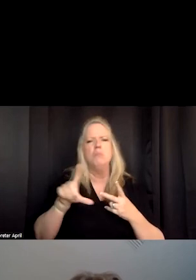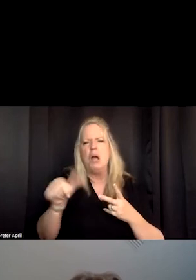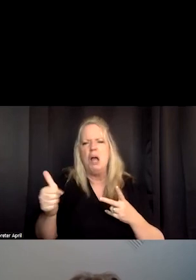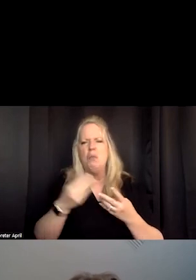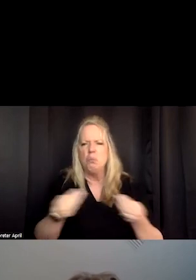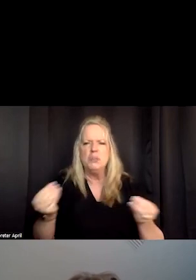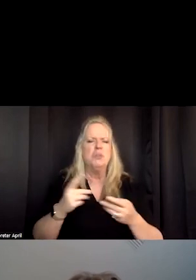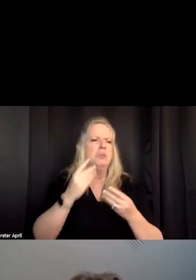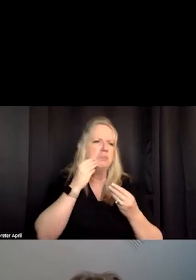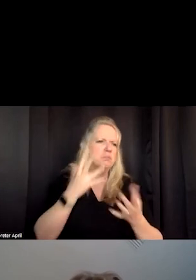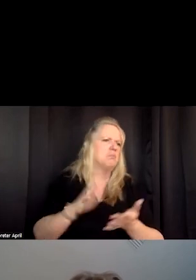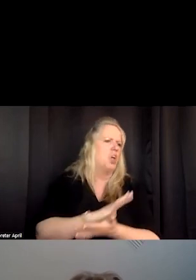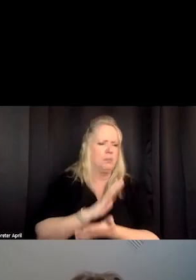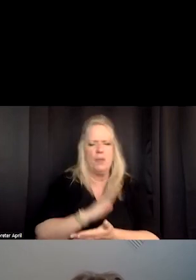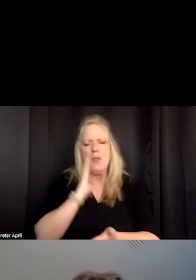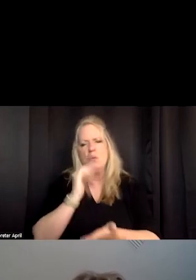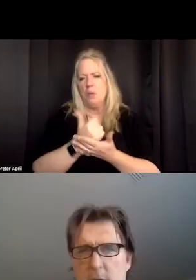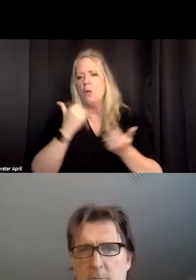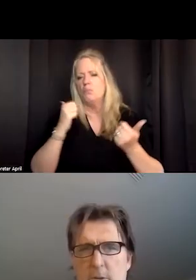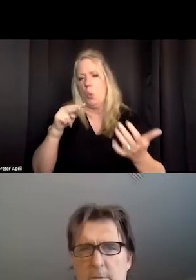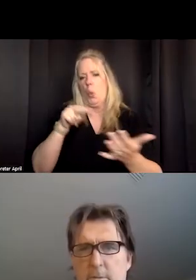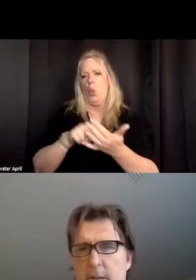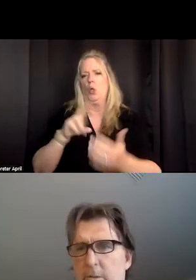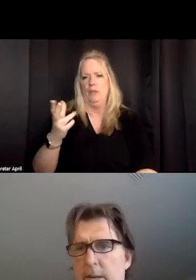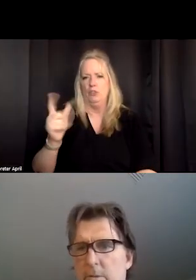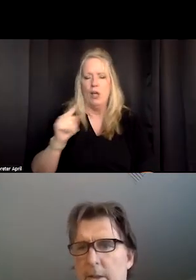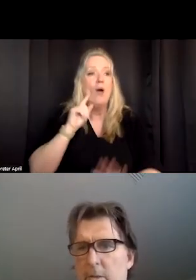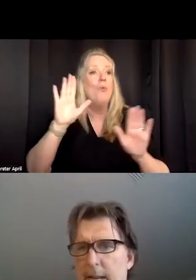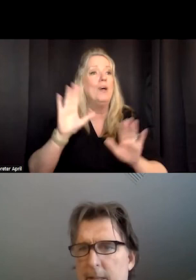THAT MAY BE OF HELP. PLEASE LOOK THERE. >> WONDERFUL. GREAT NEWS ON THE GRANTS GETTING